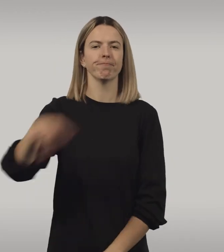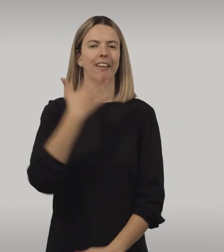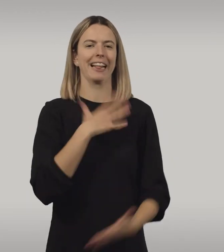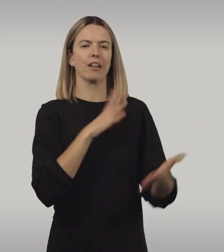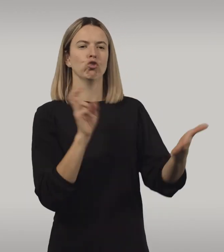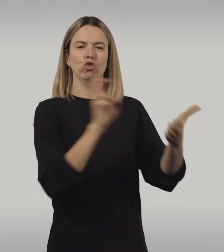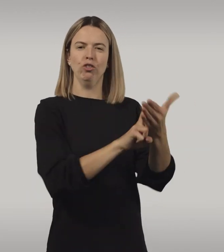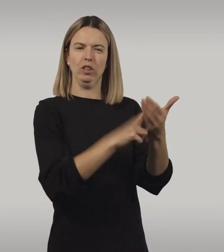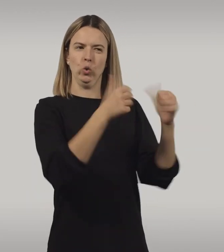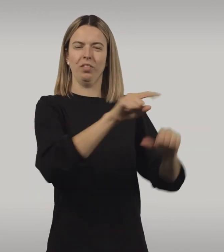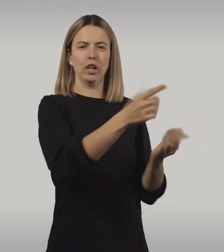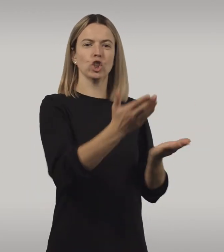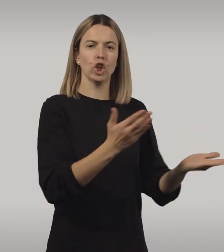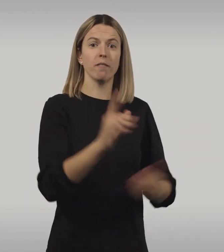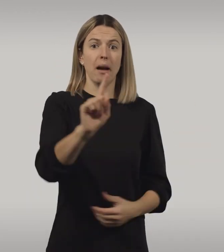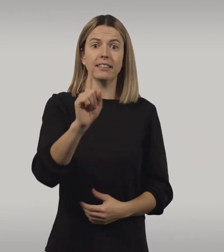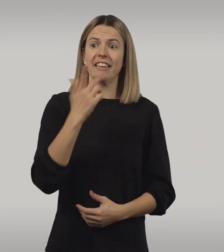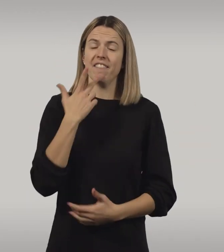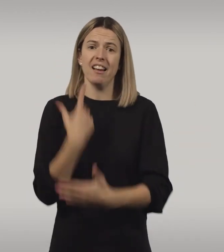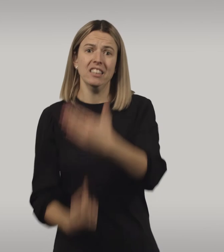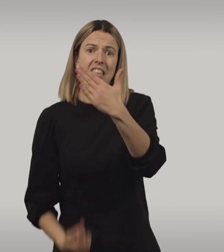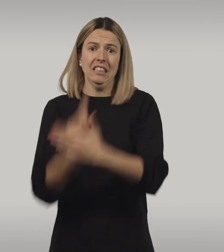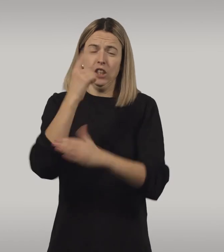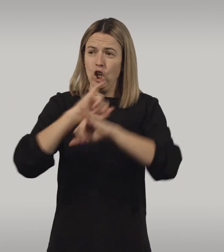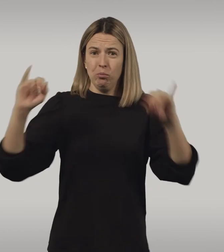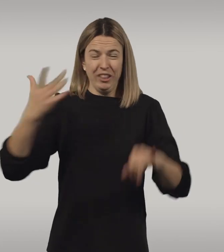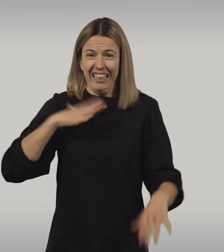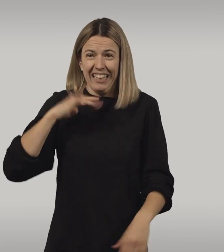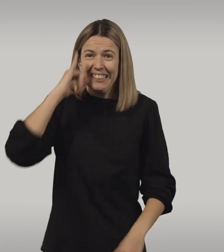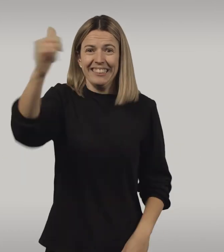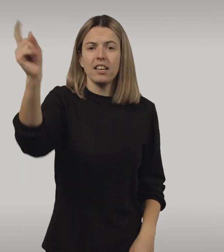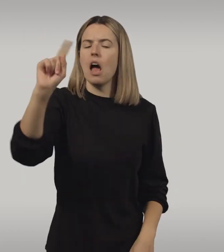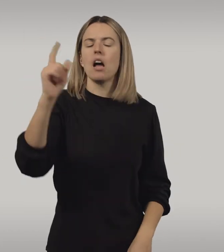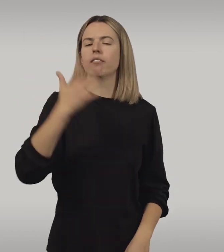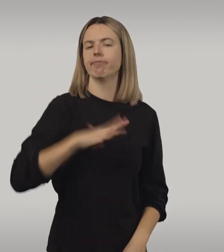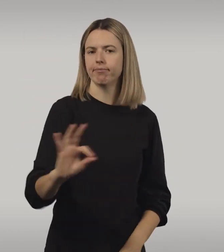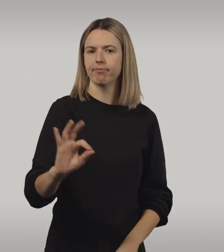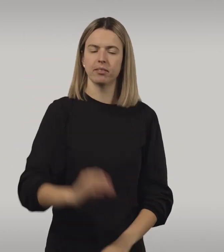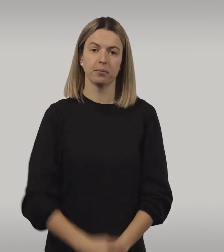what personal information may be collected and how that will be stored and treated by the NRS provider;